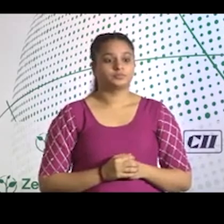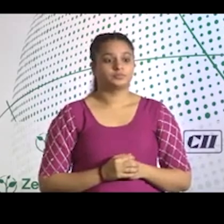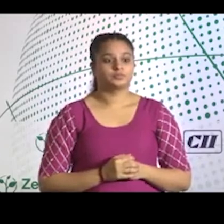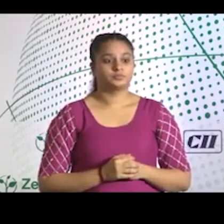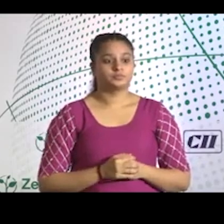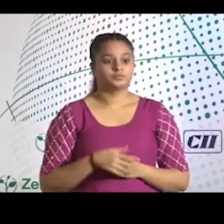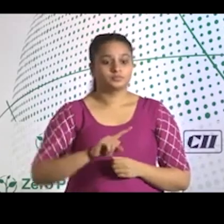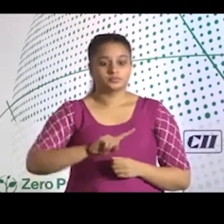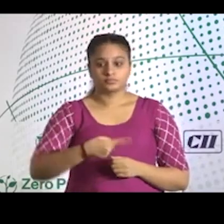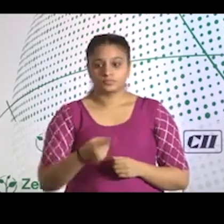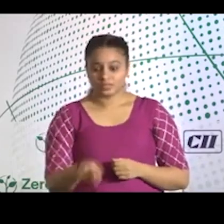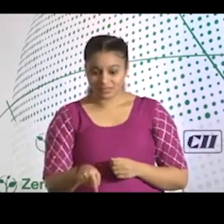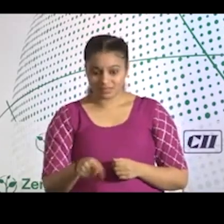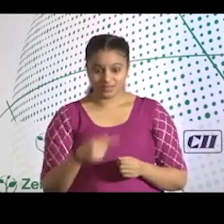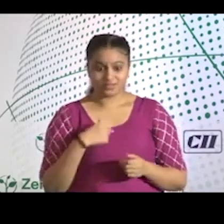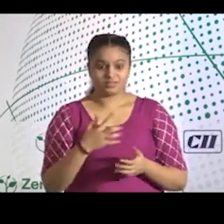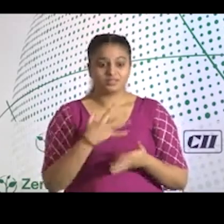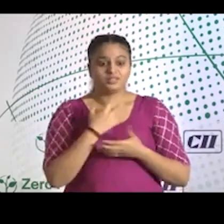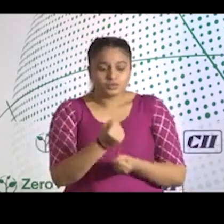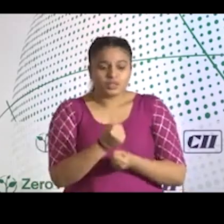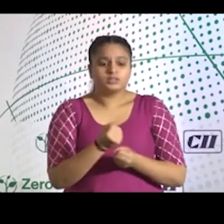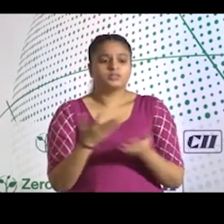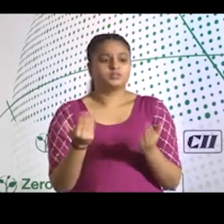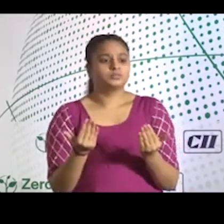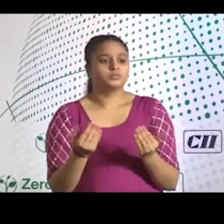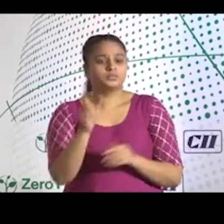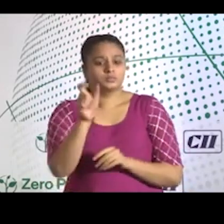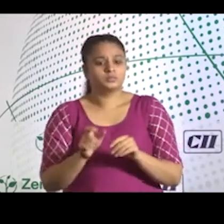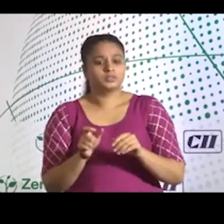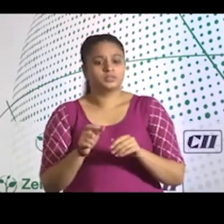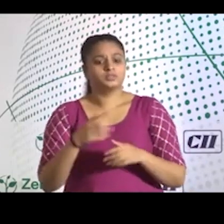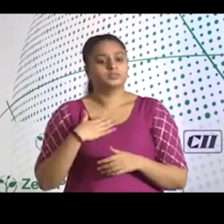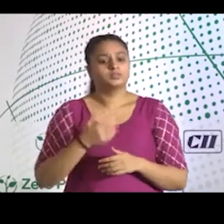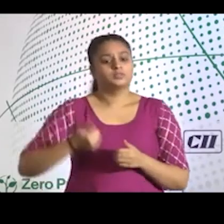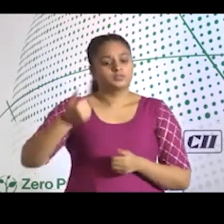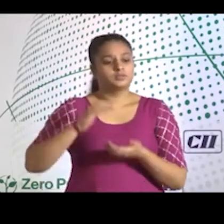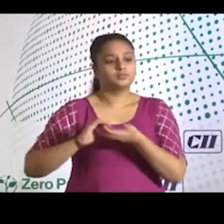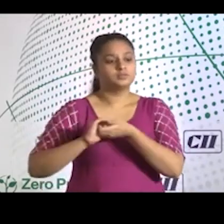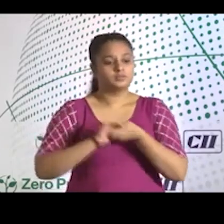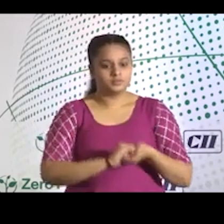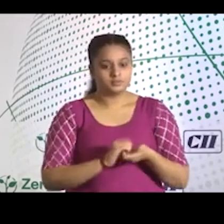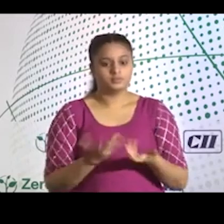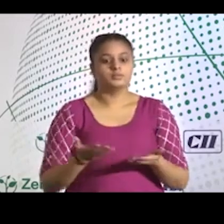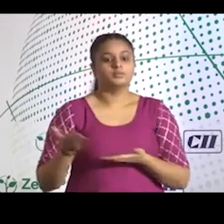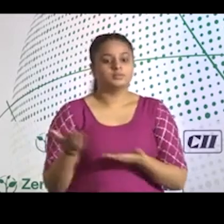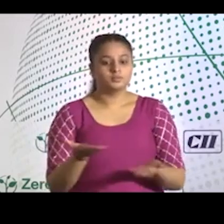to really trust that entrepreneur to do that thing. And I think as investors, it's sometimes hard